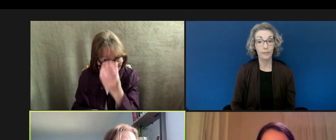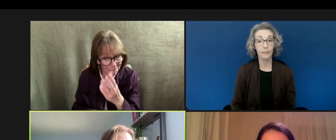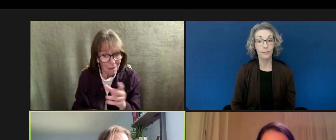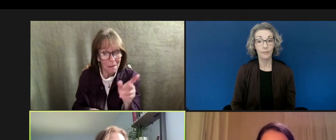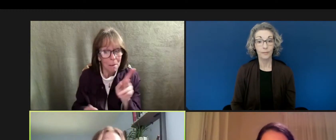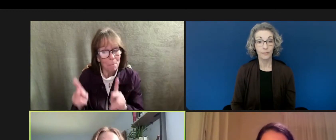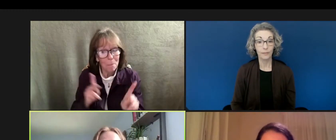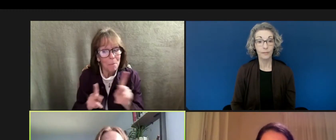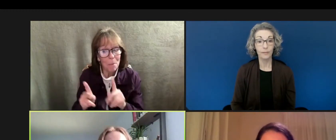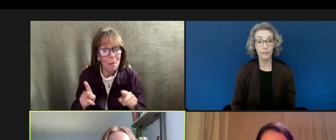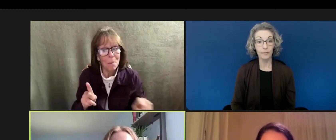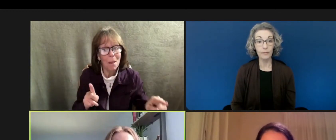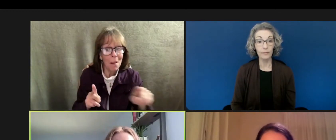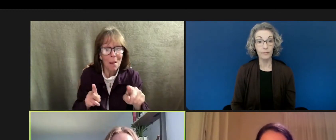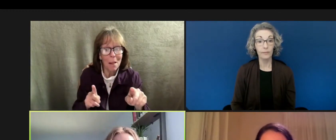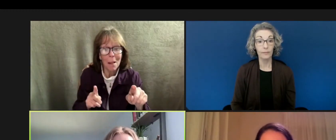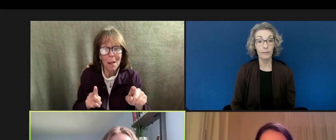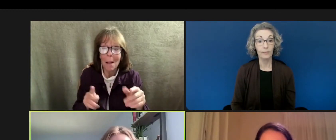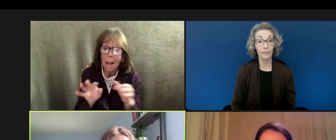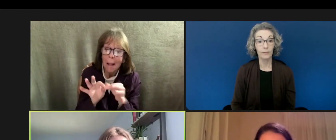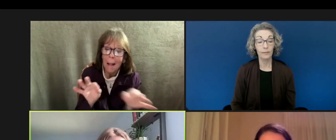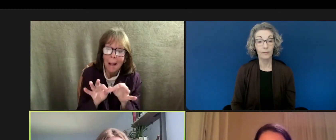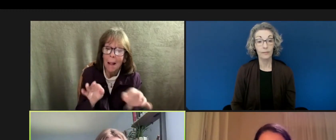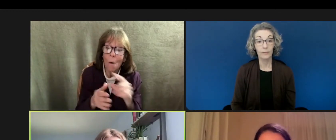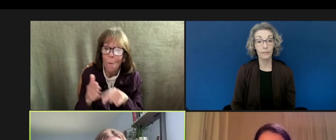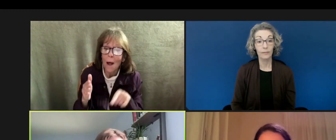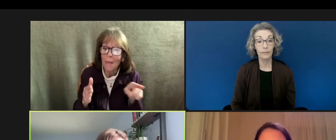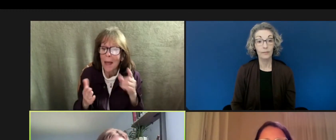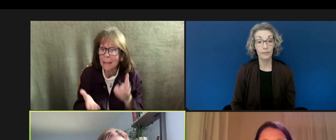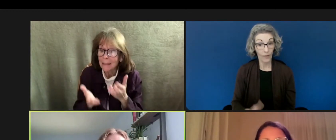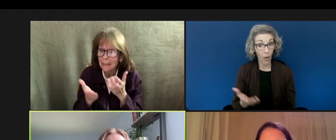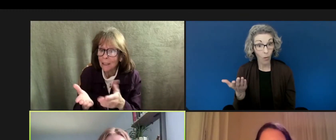suggest you do if you find yourself in this situation again.